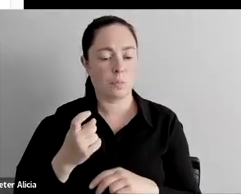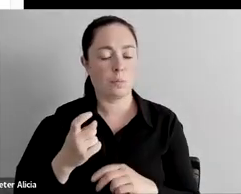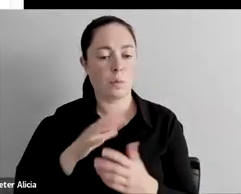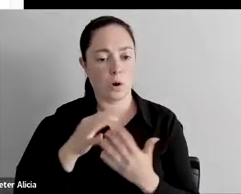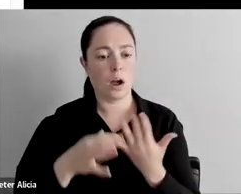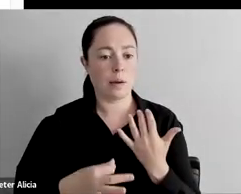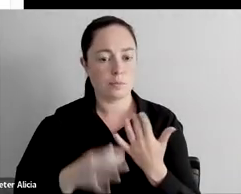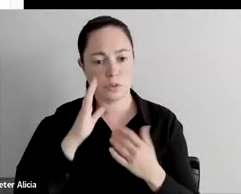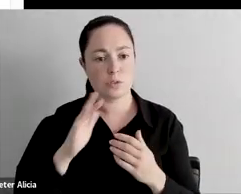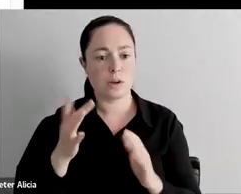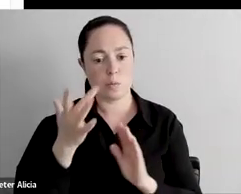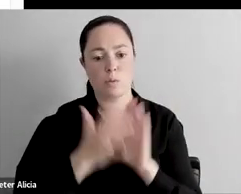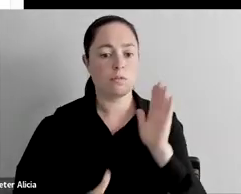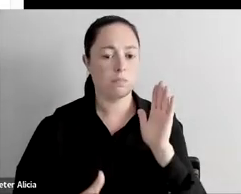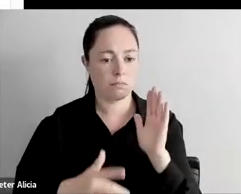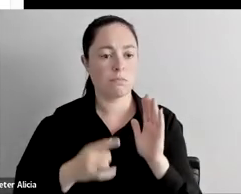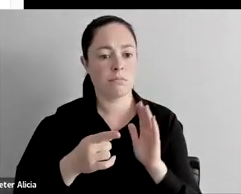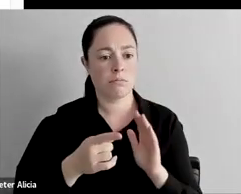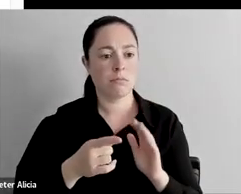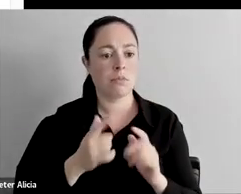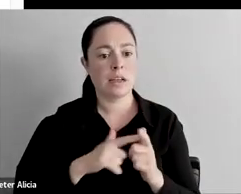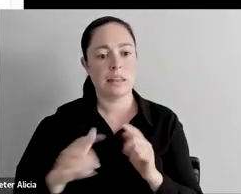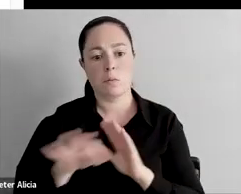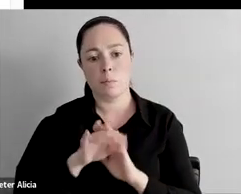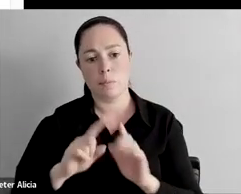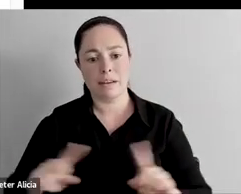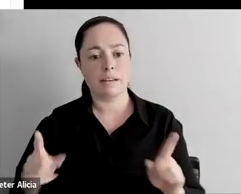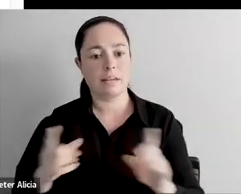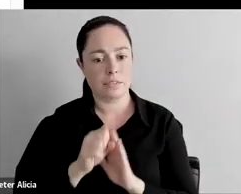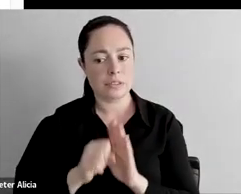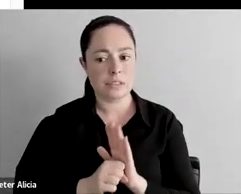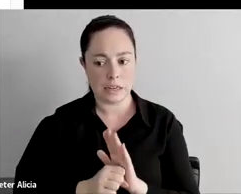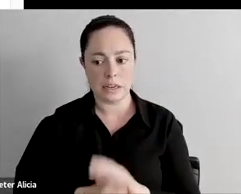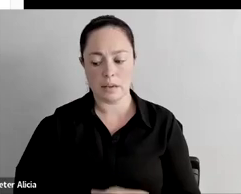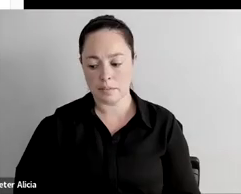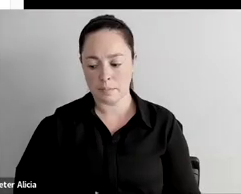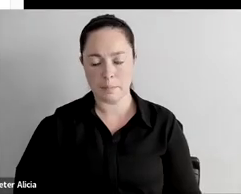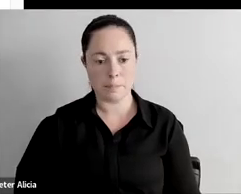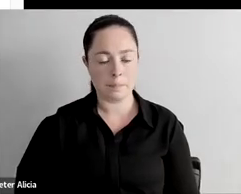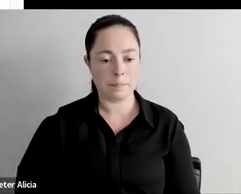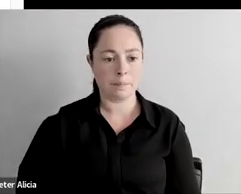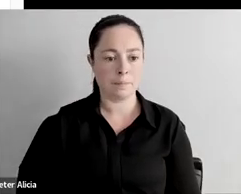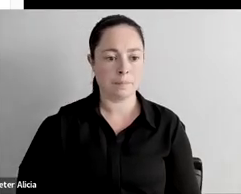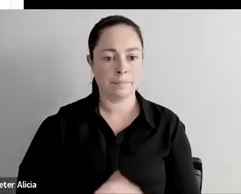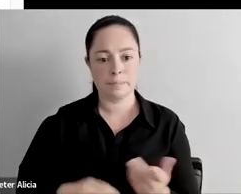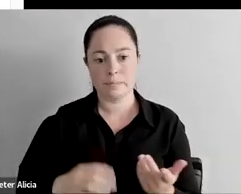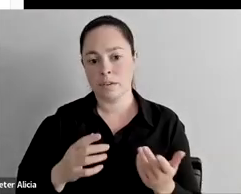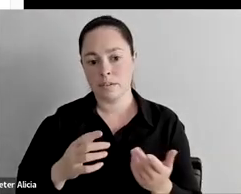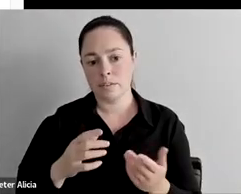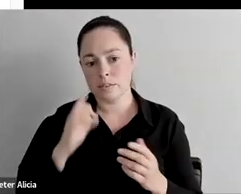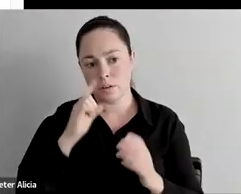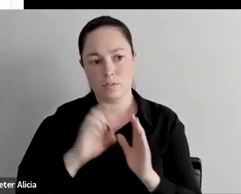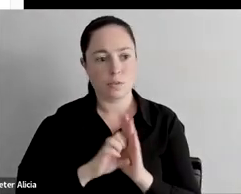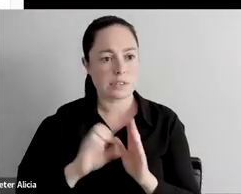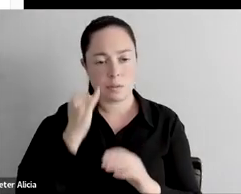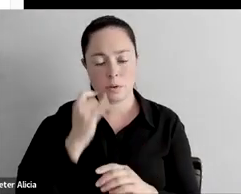this selection and pick a different state um say perhaps you work for a health plan and are developing a more